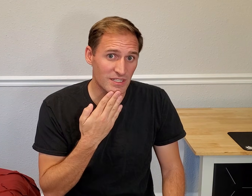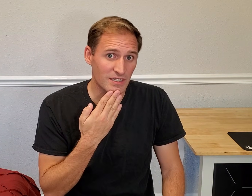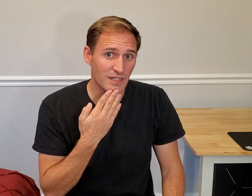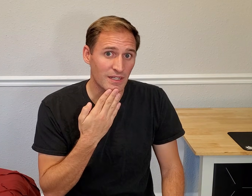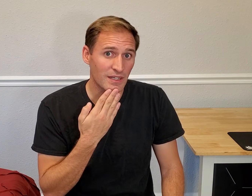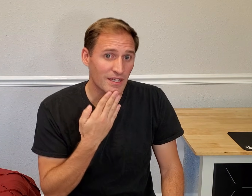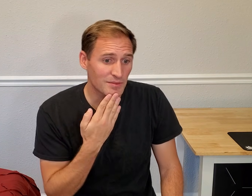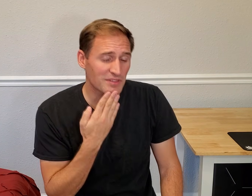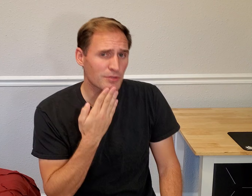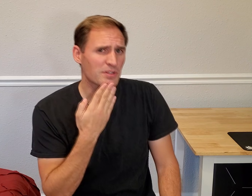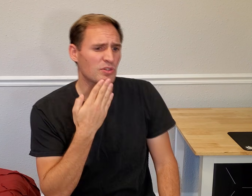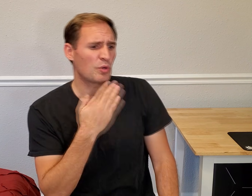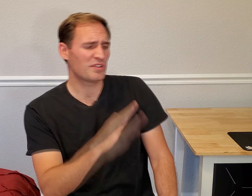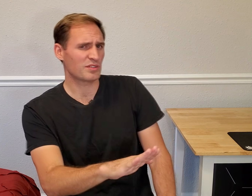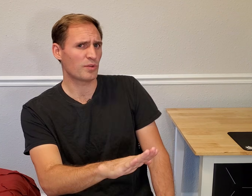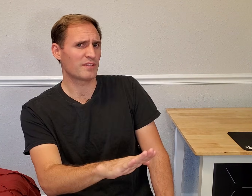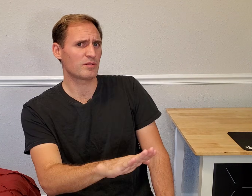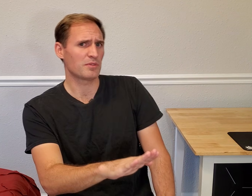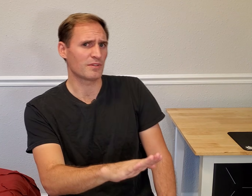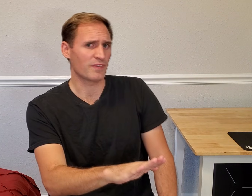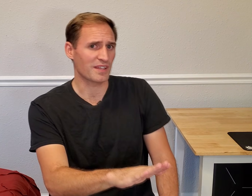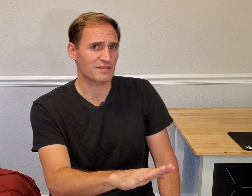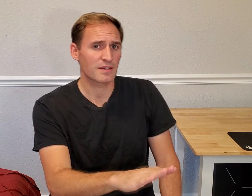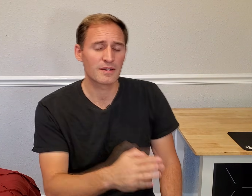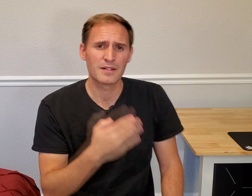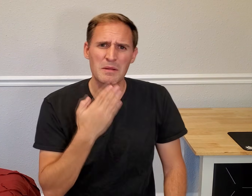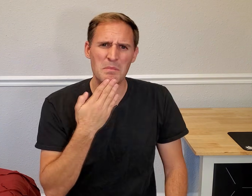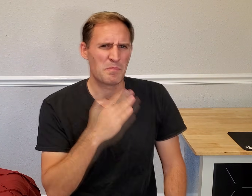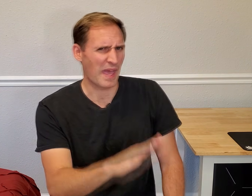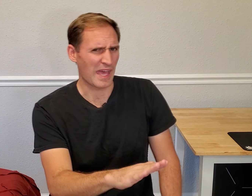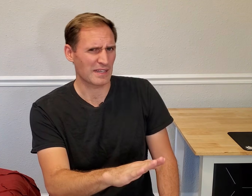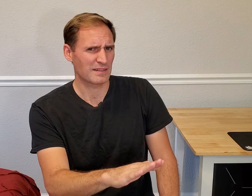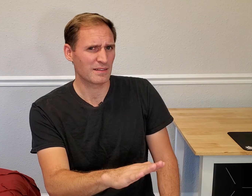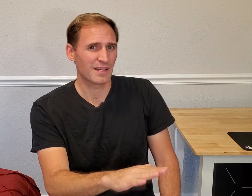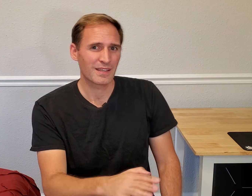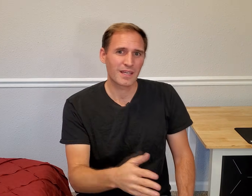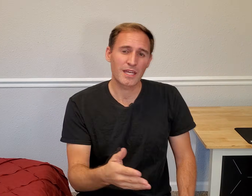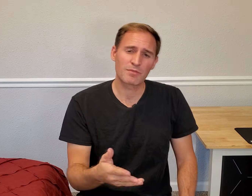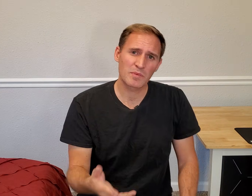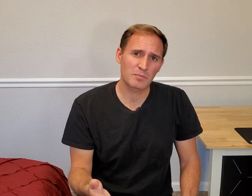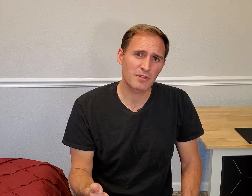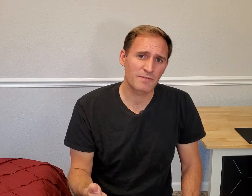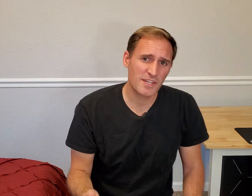chin, except it's going to twist away from your face, bad. And remember your